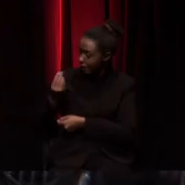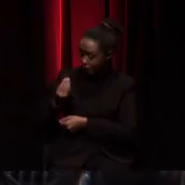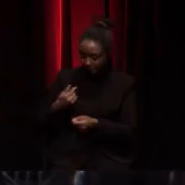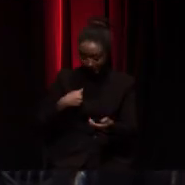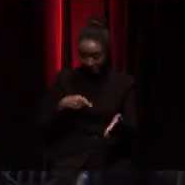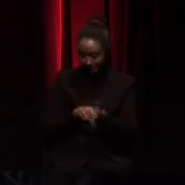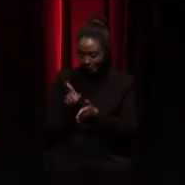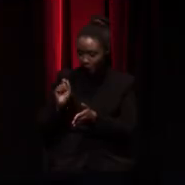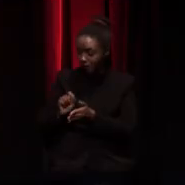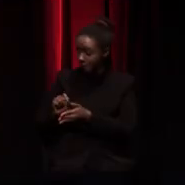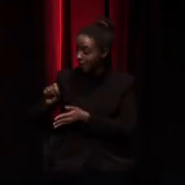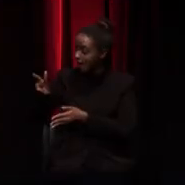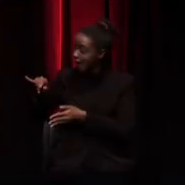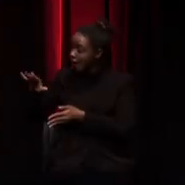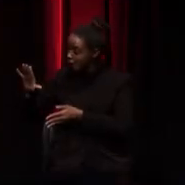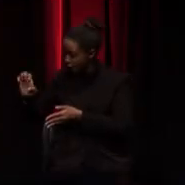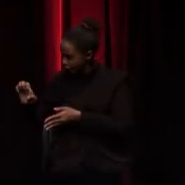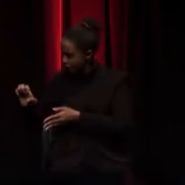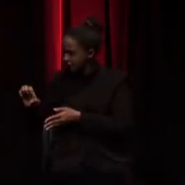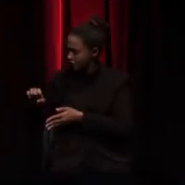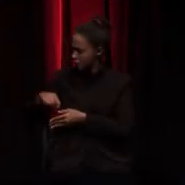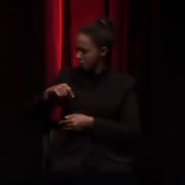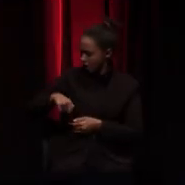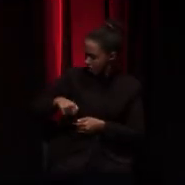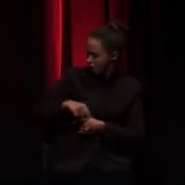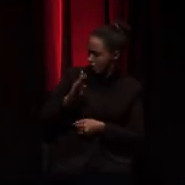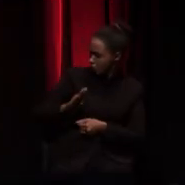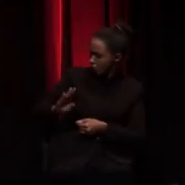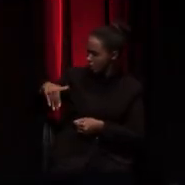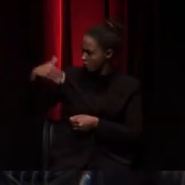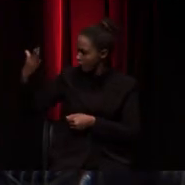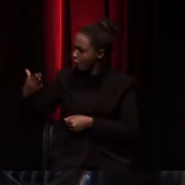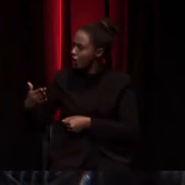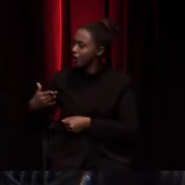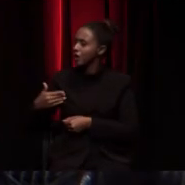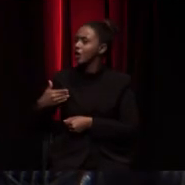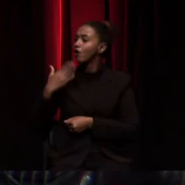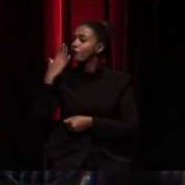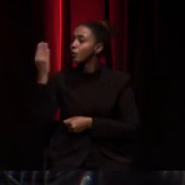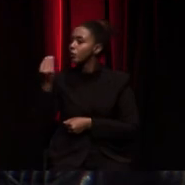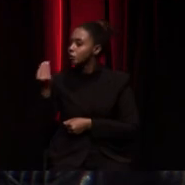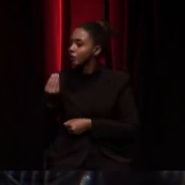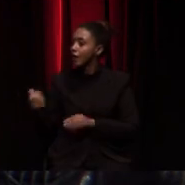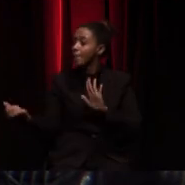“Vice is known nation-wide and internationally for offering branded content as journalism,